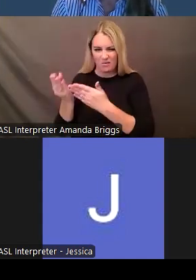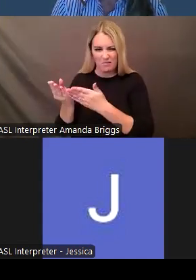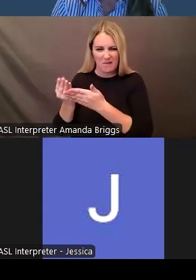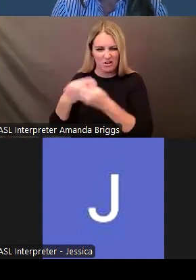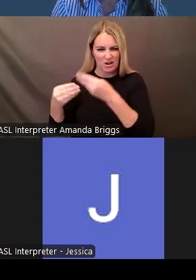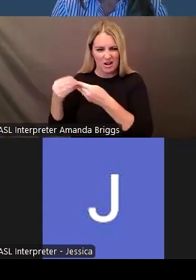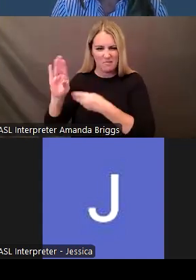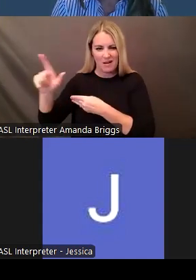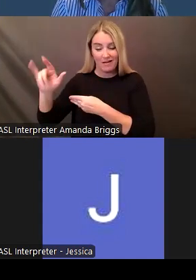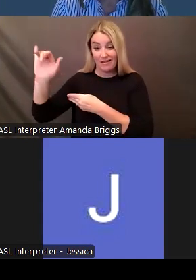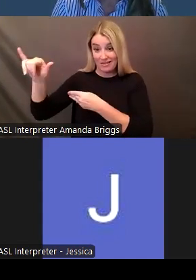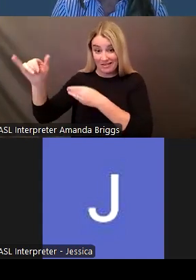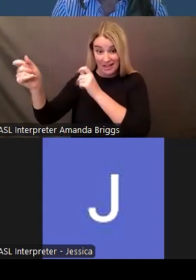Next slide.